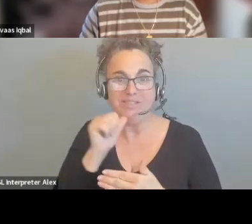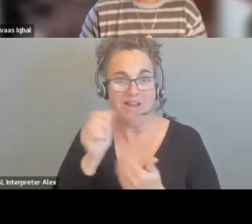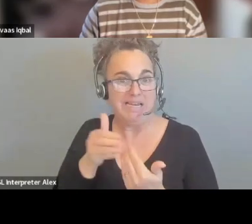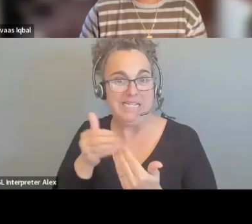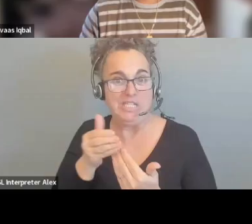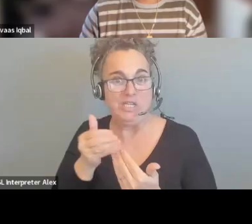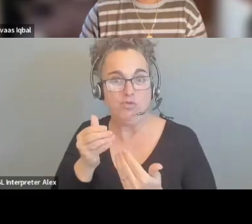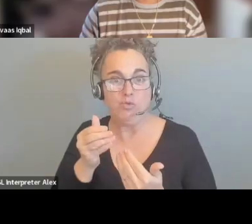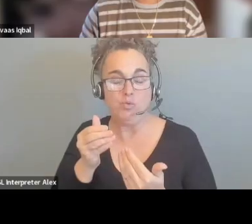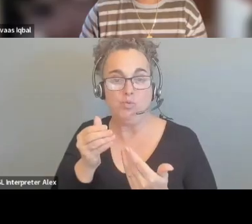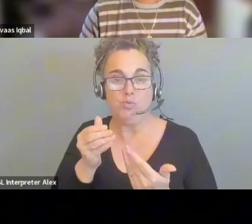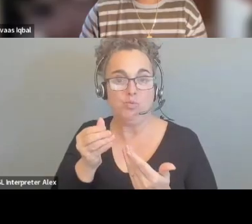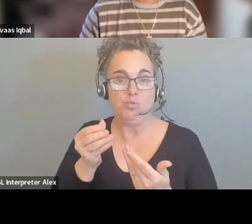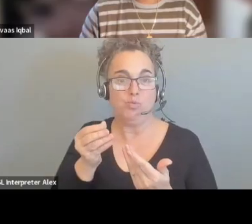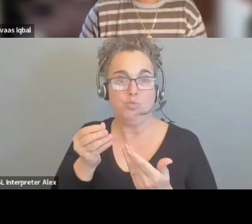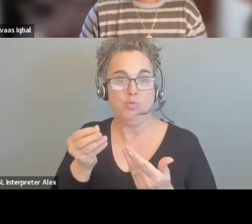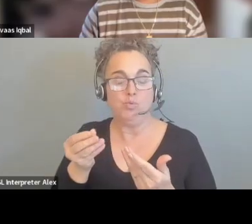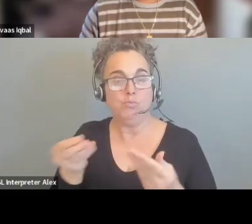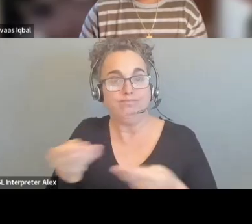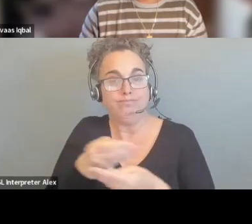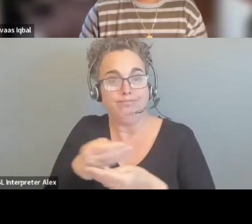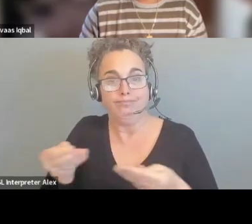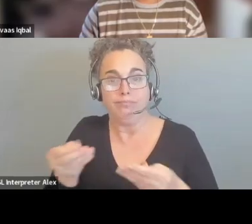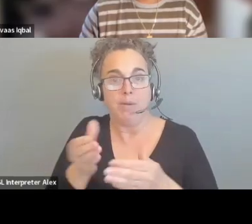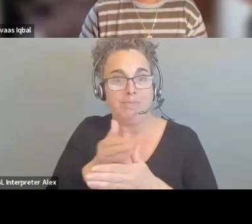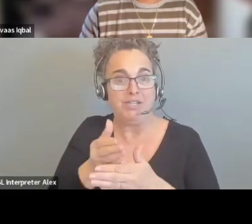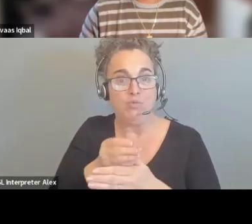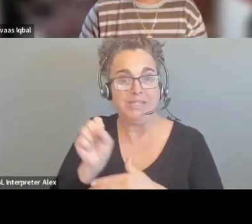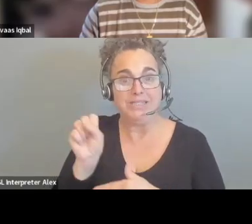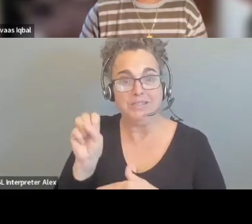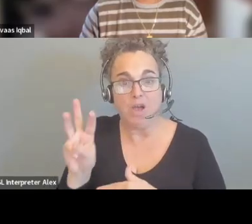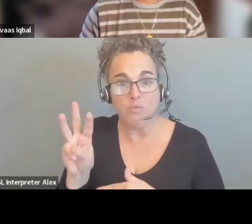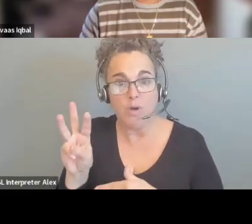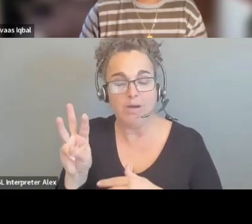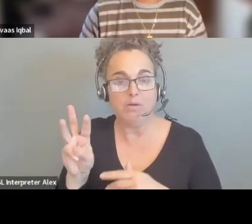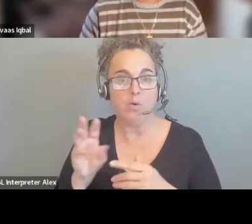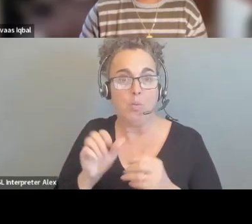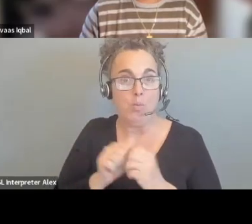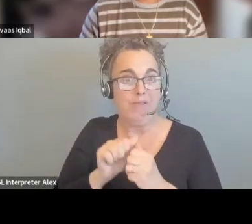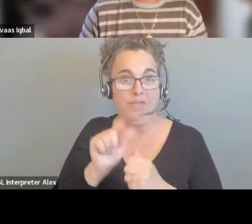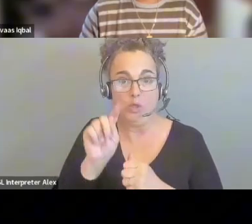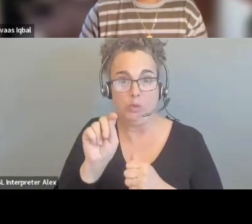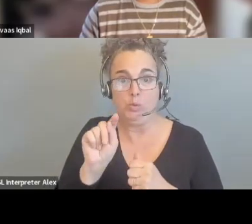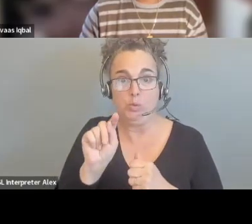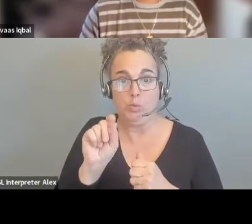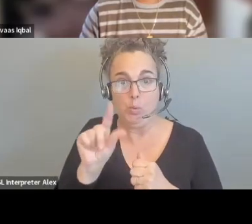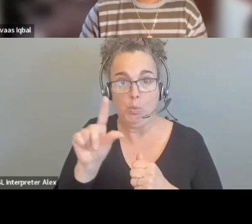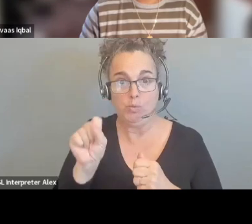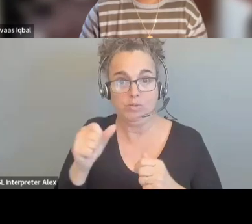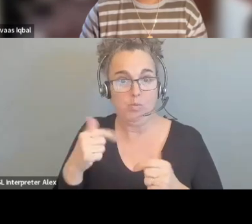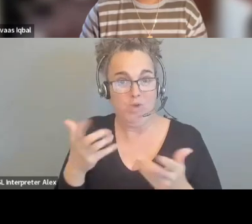between softwares with existing tools on the market. Over here we have an image